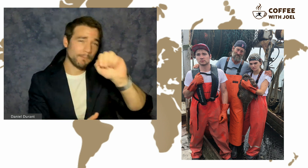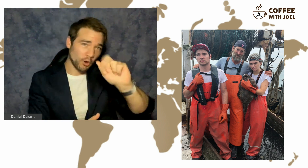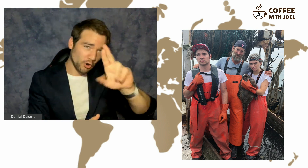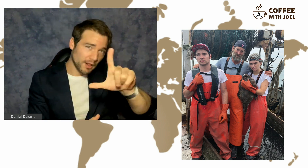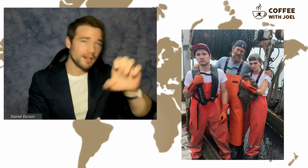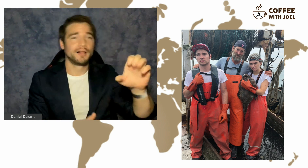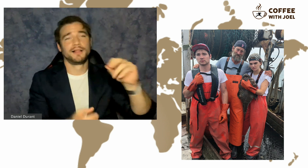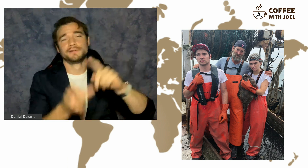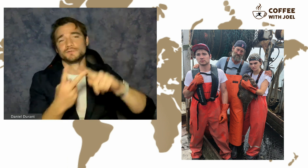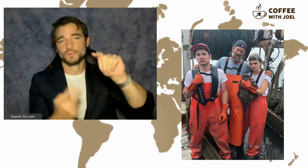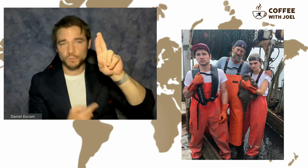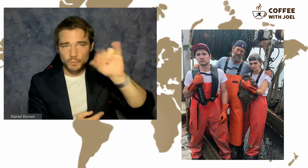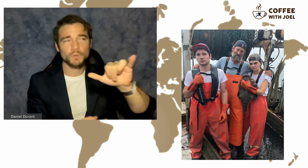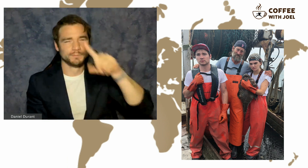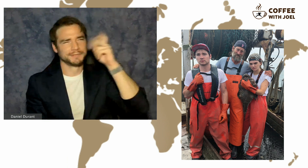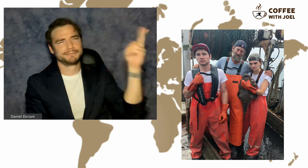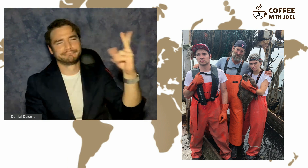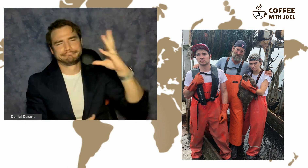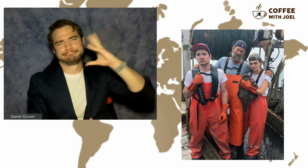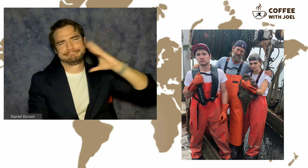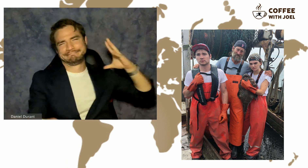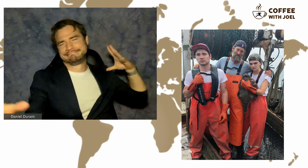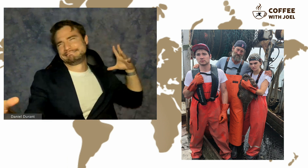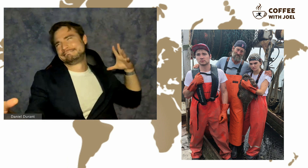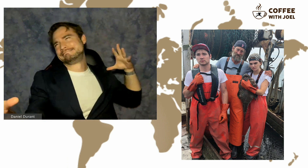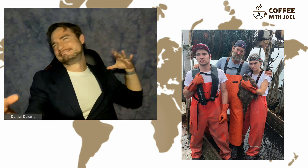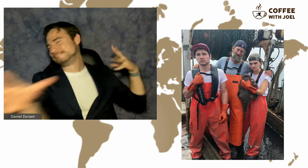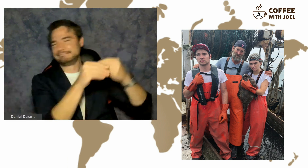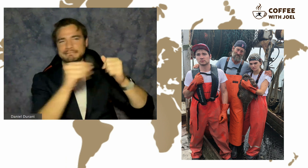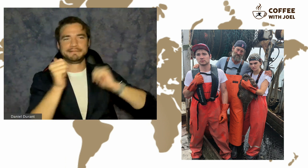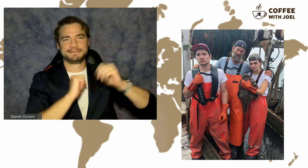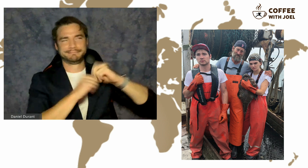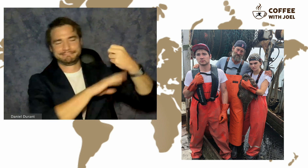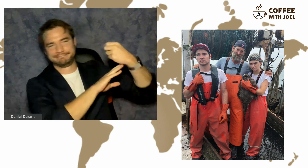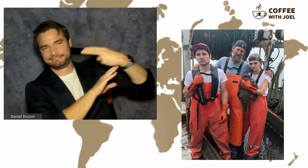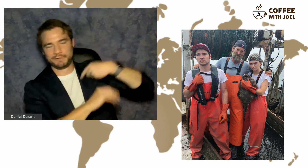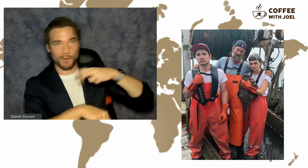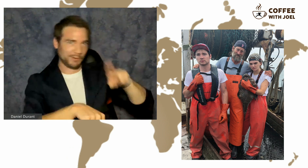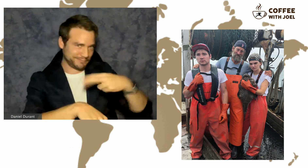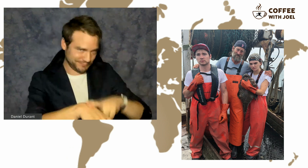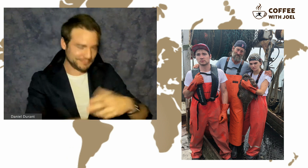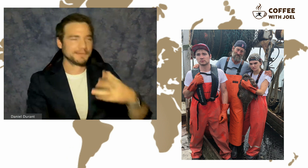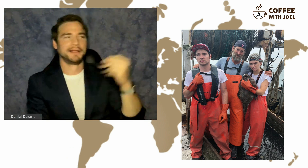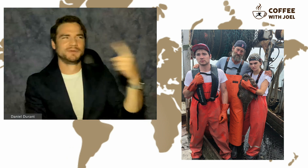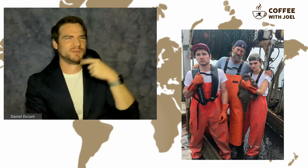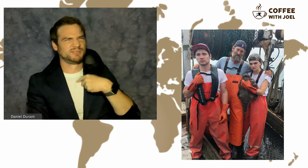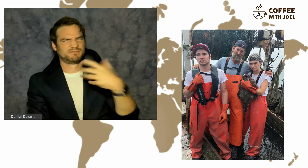with Marlee and Troy, because they have many years of acting experience that blows mine out of the water,